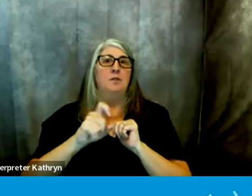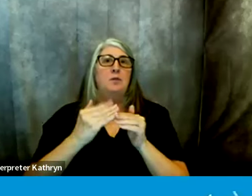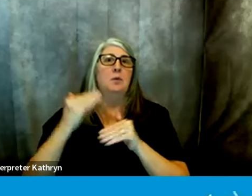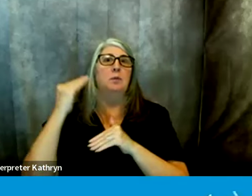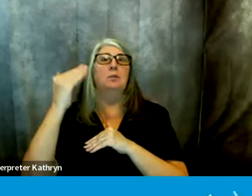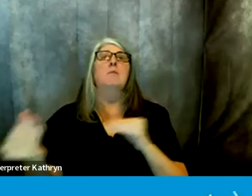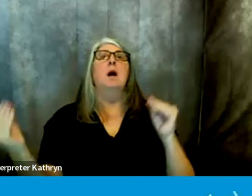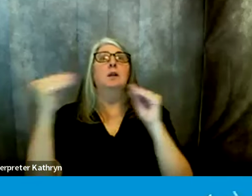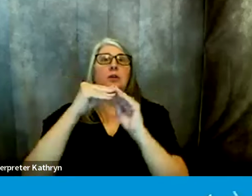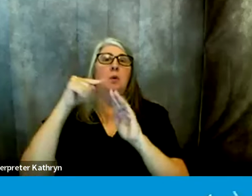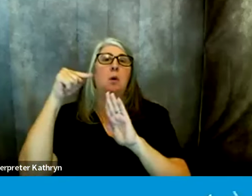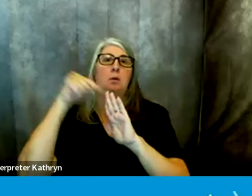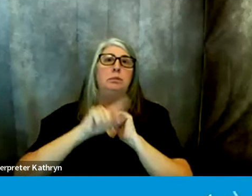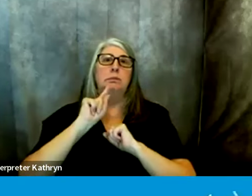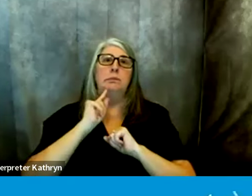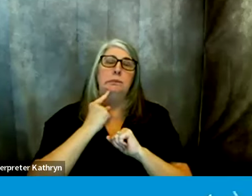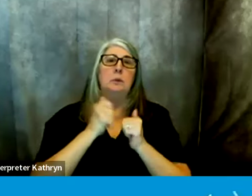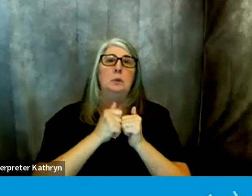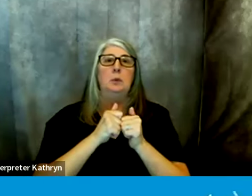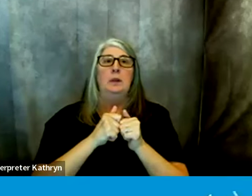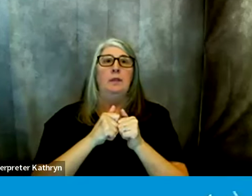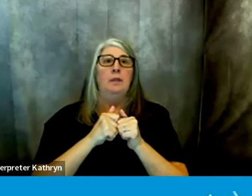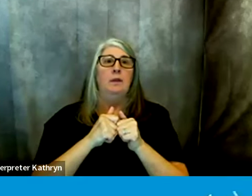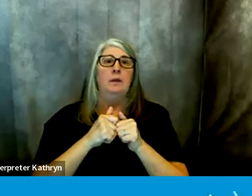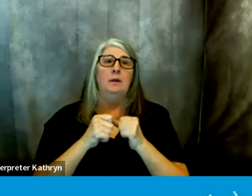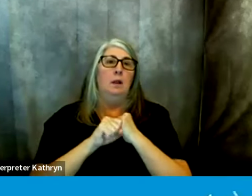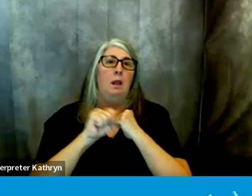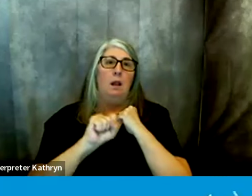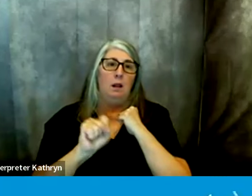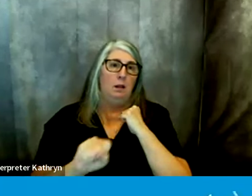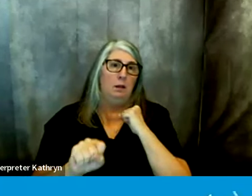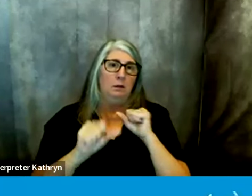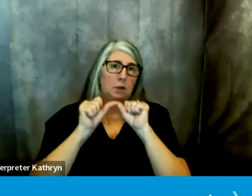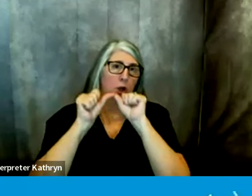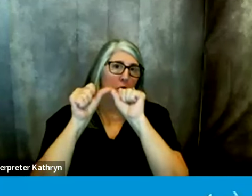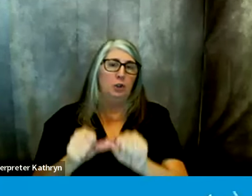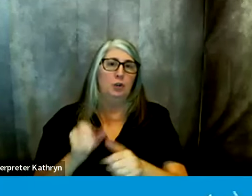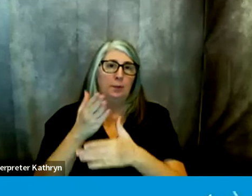and requiring a lot of longer-term intervention, longer-term care,